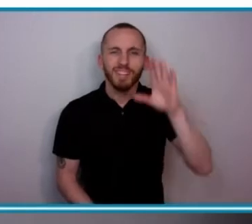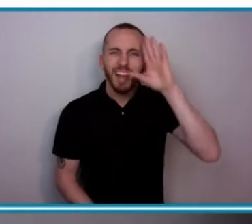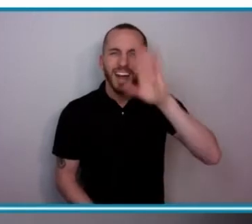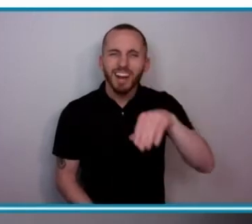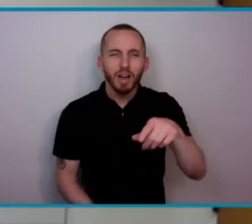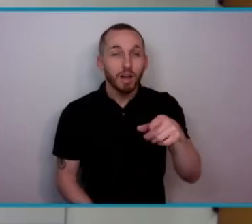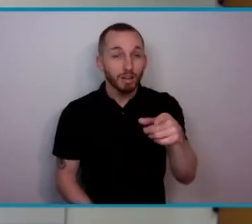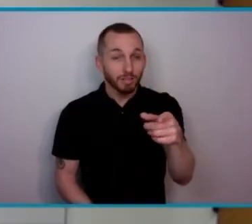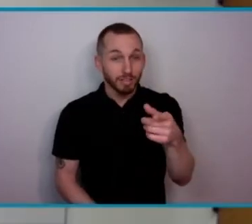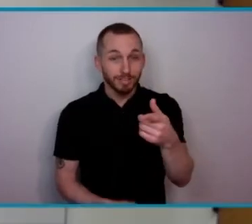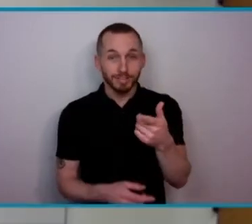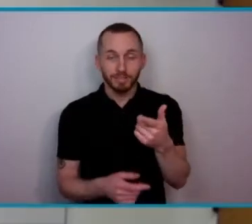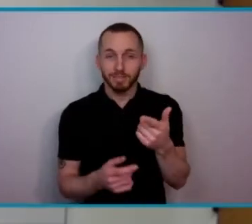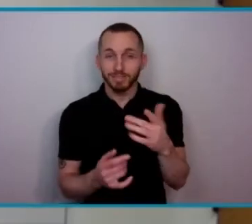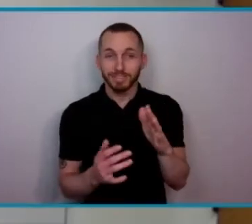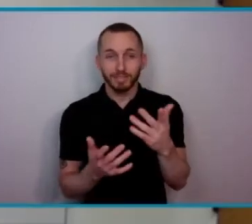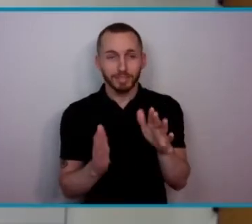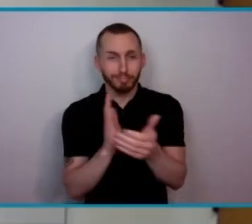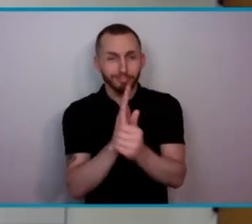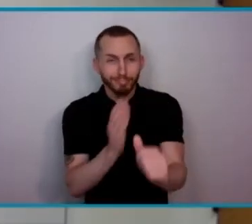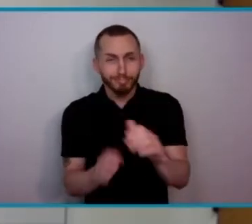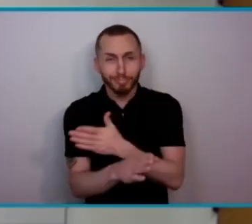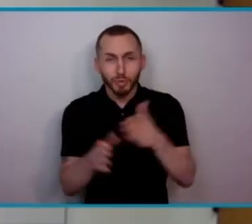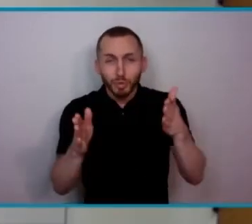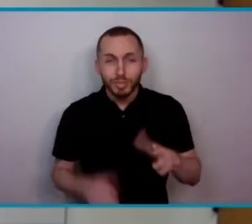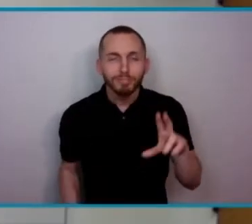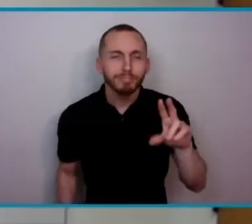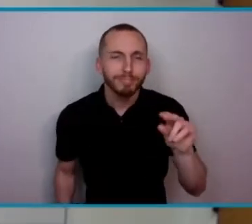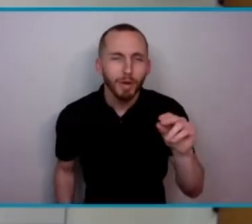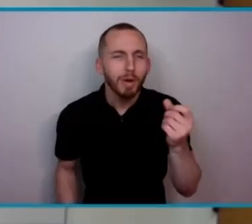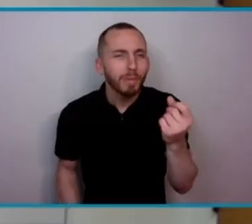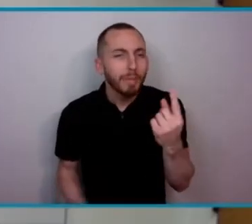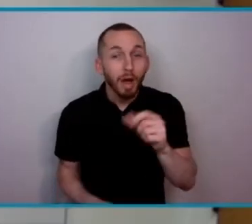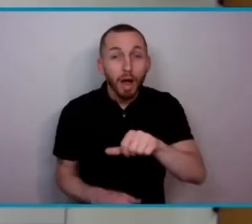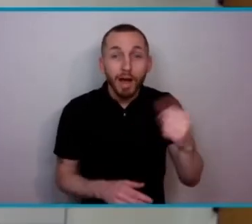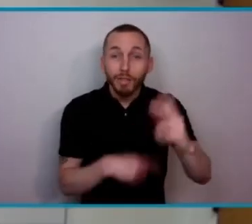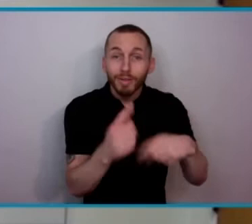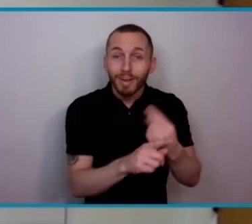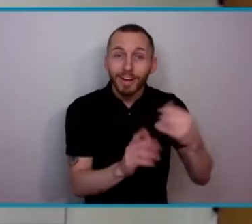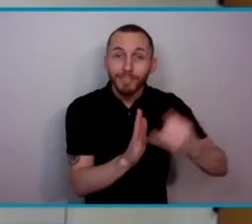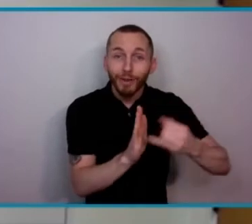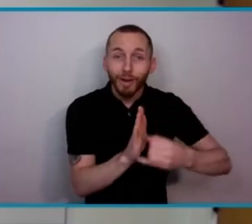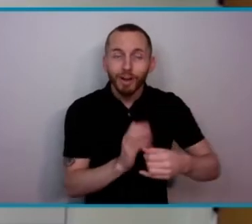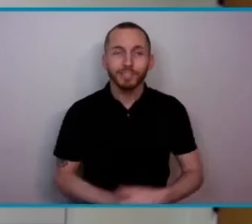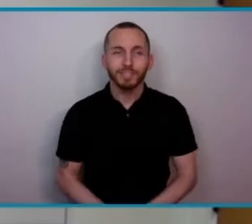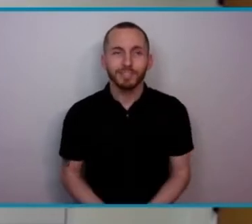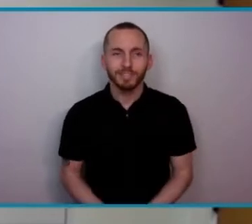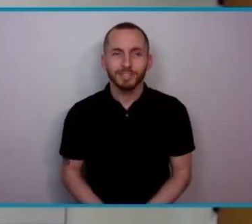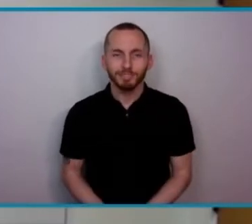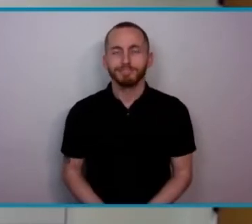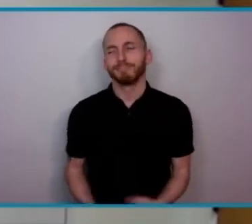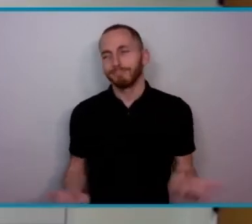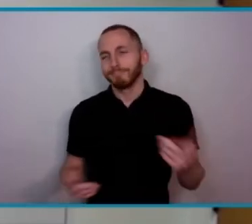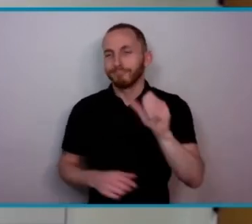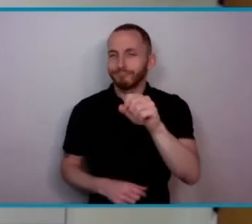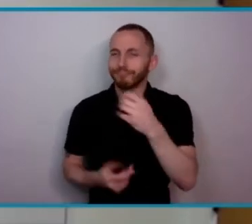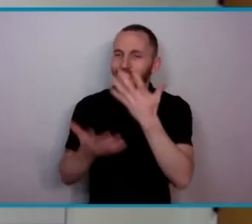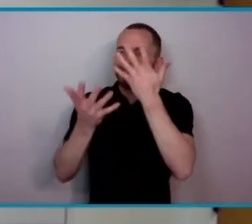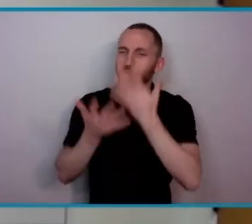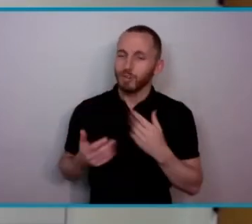Yes, certainly I lack the visual skill but I grew up around music.